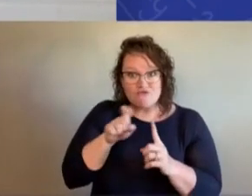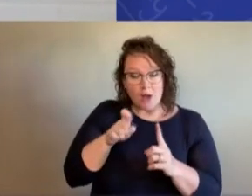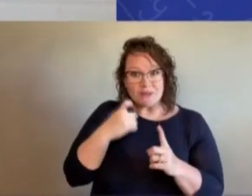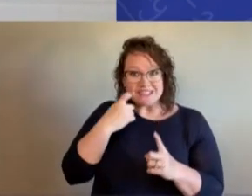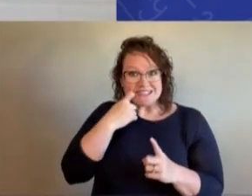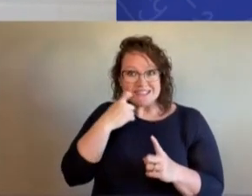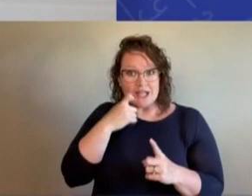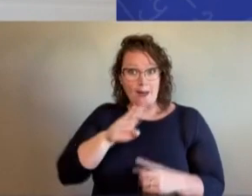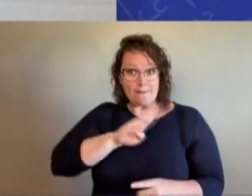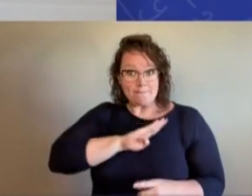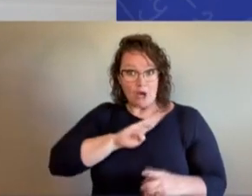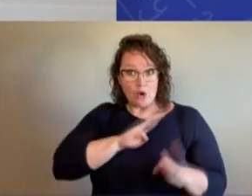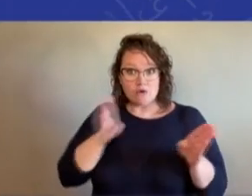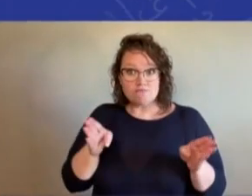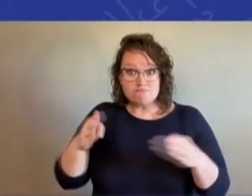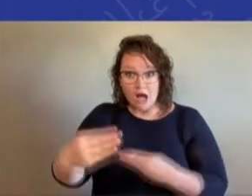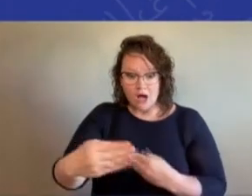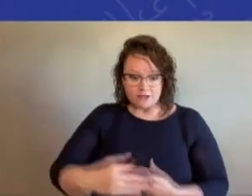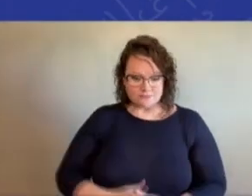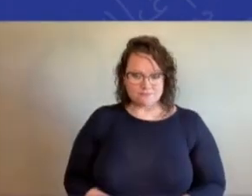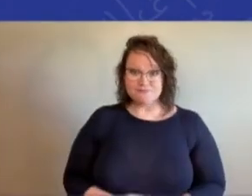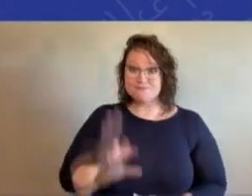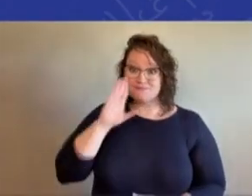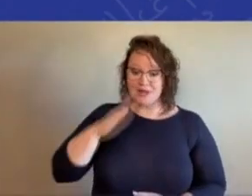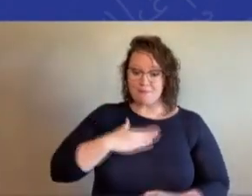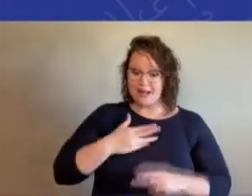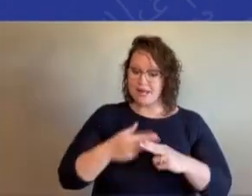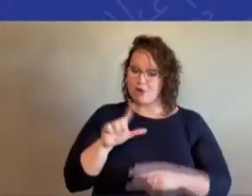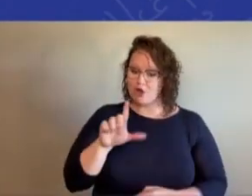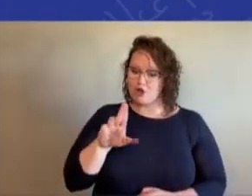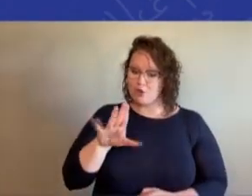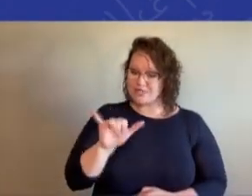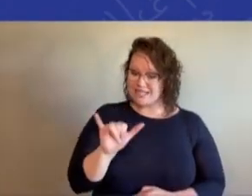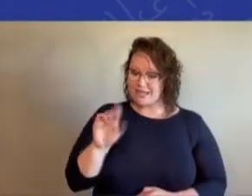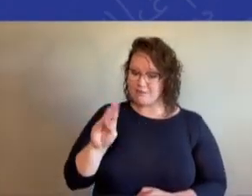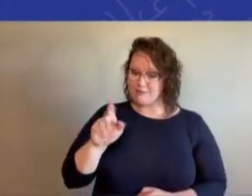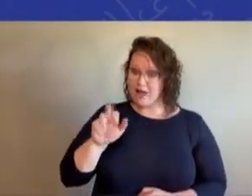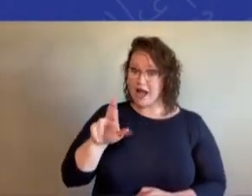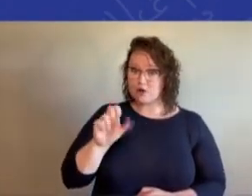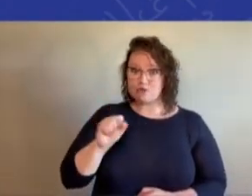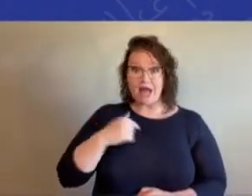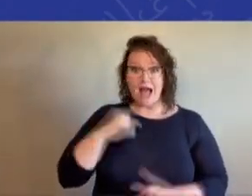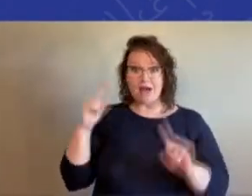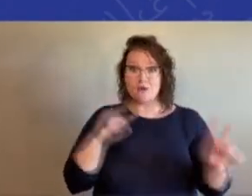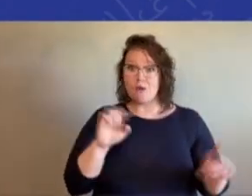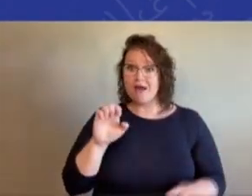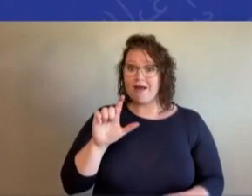Right here on our page, I was able to see some incredible boxes that you guys made from our lesson the other day.